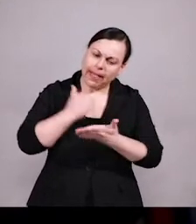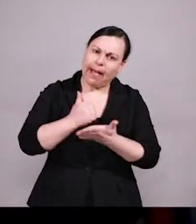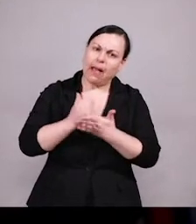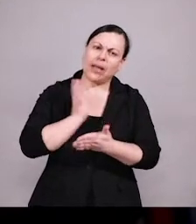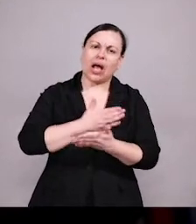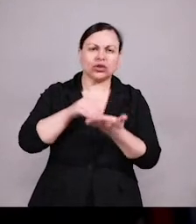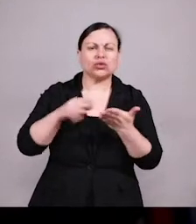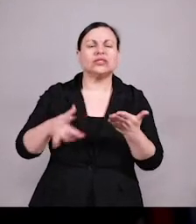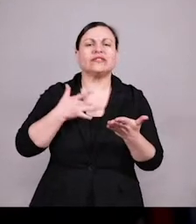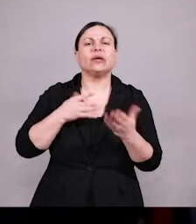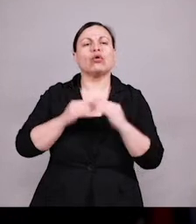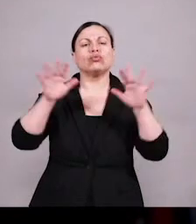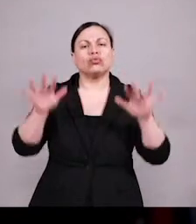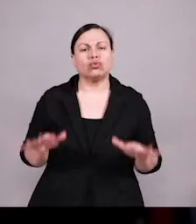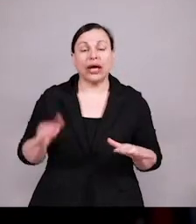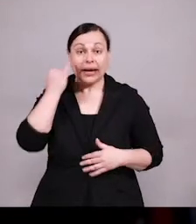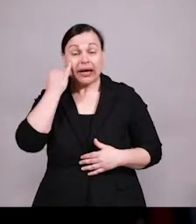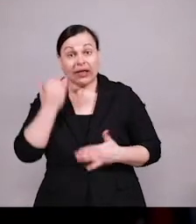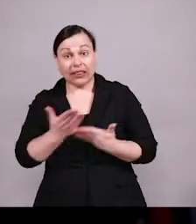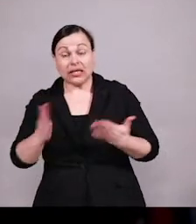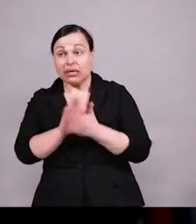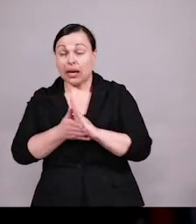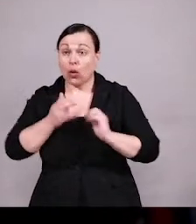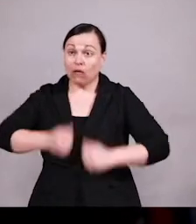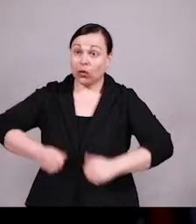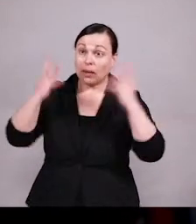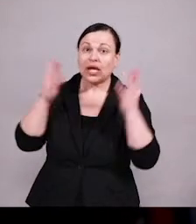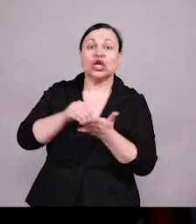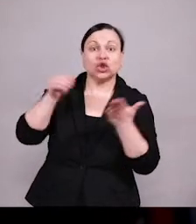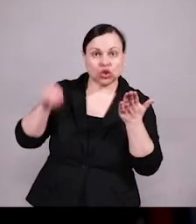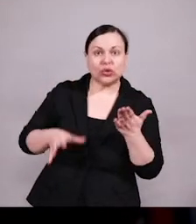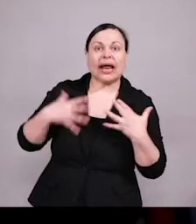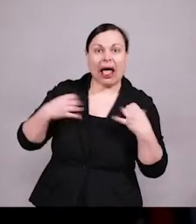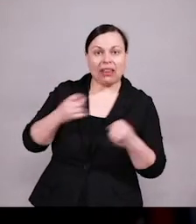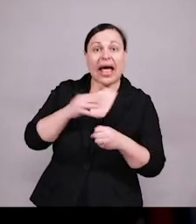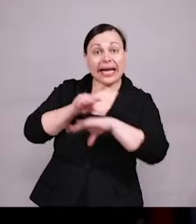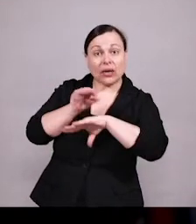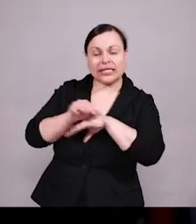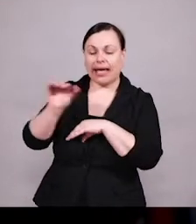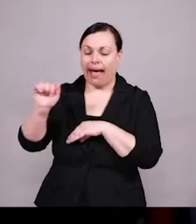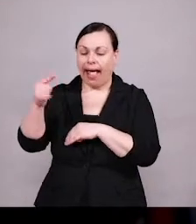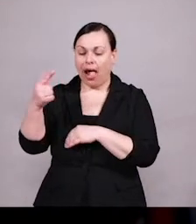and if things began to feel overwhelming, Student Health and Counseling at Agora were always there